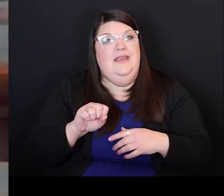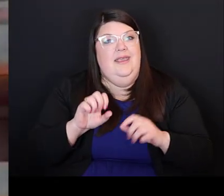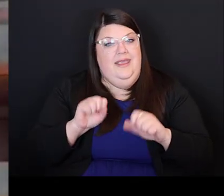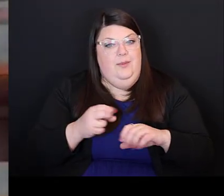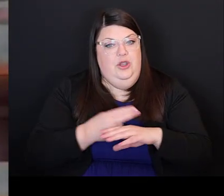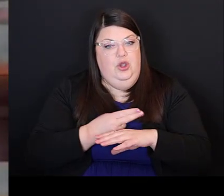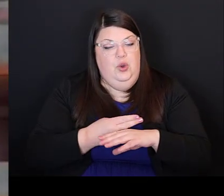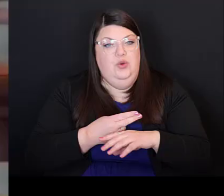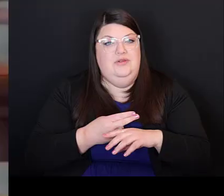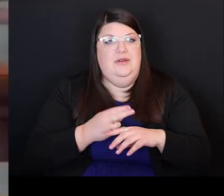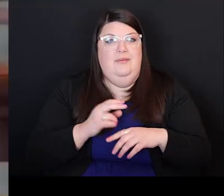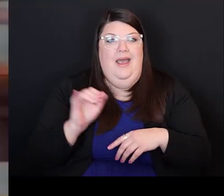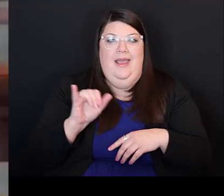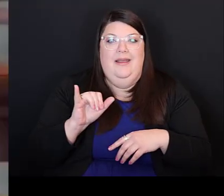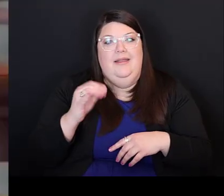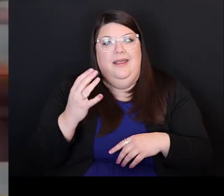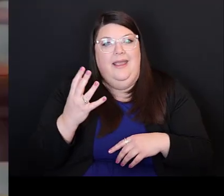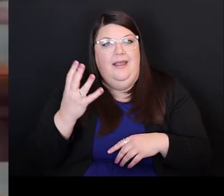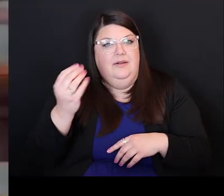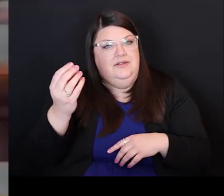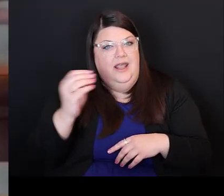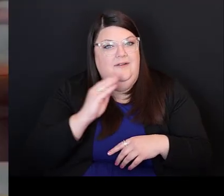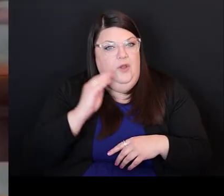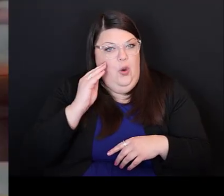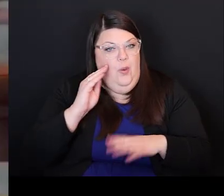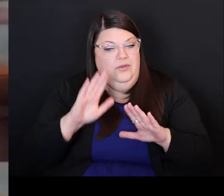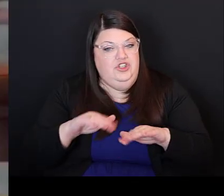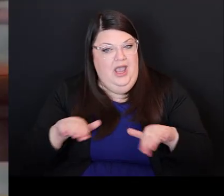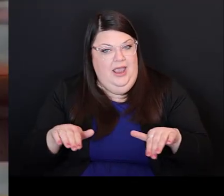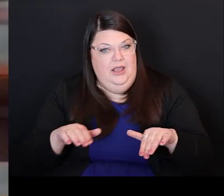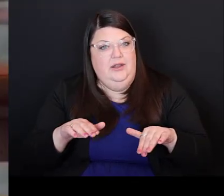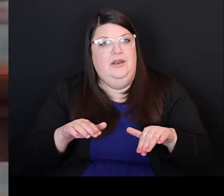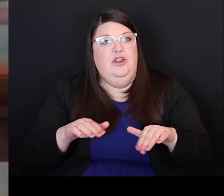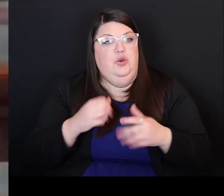to support their aging parent so they can live independently,